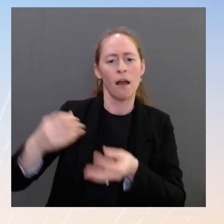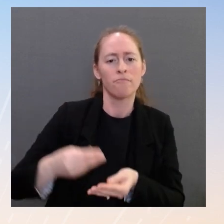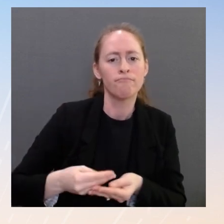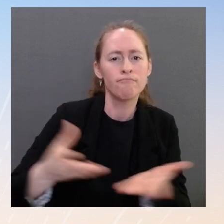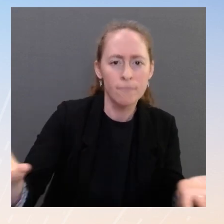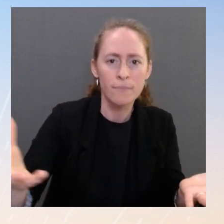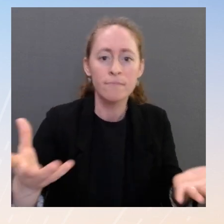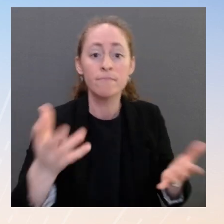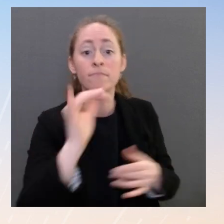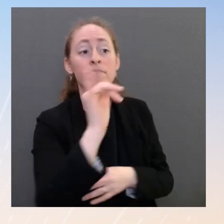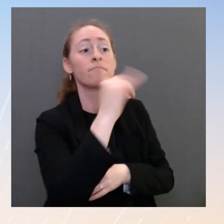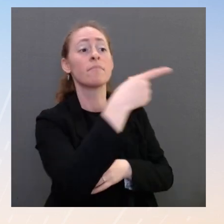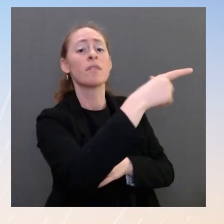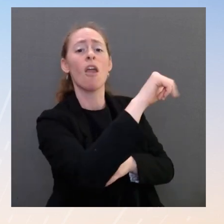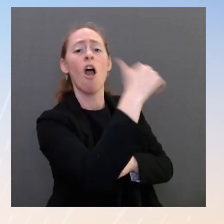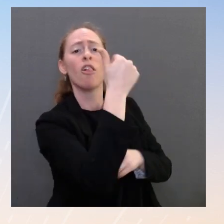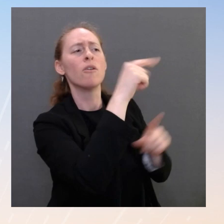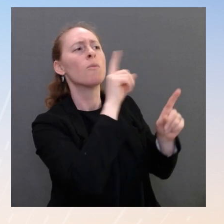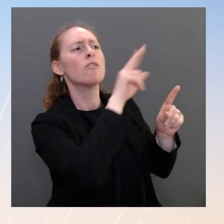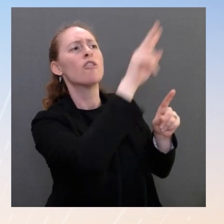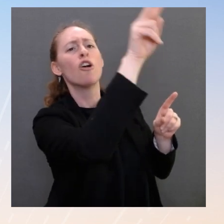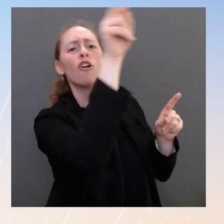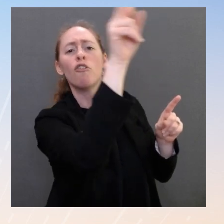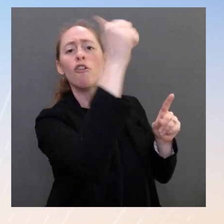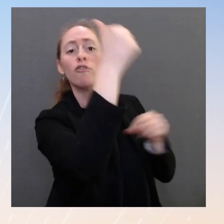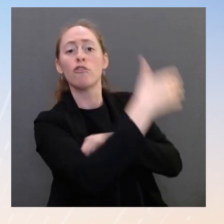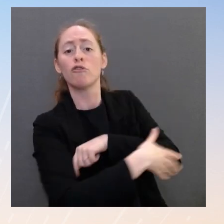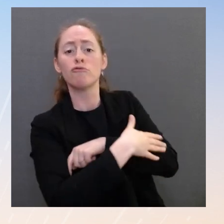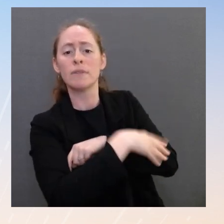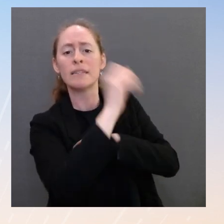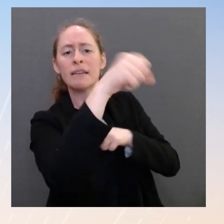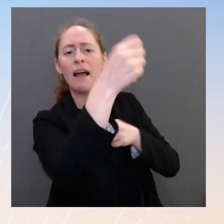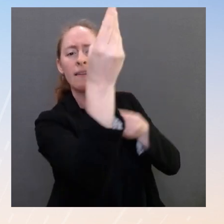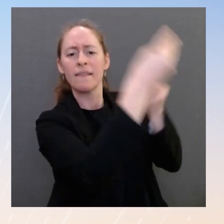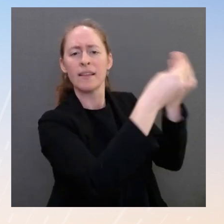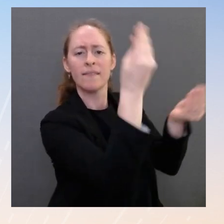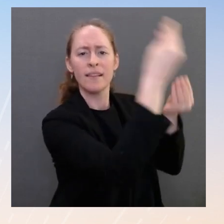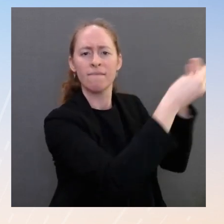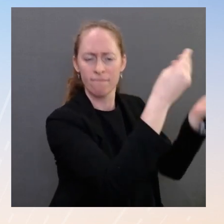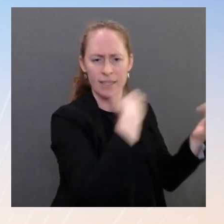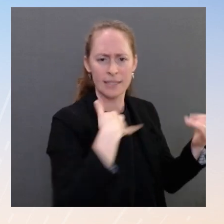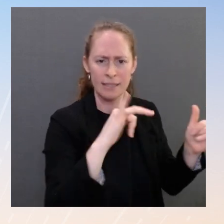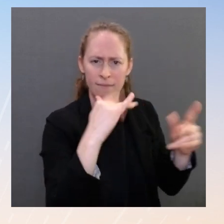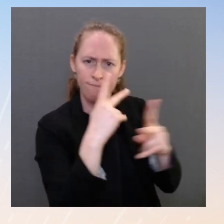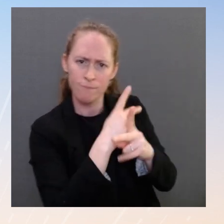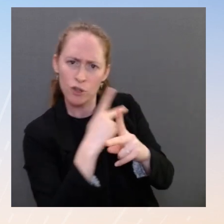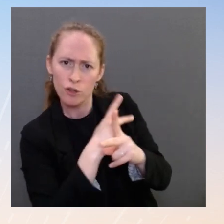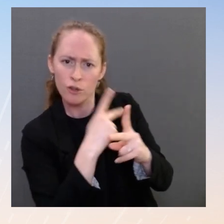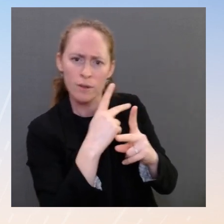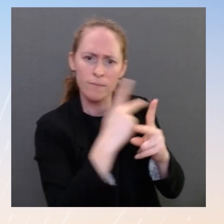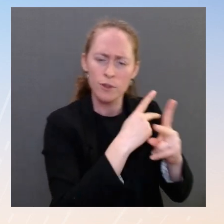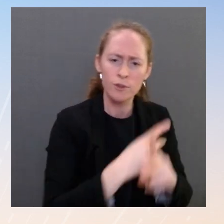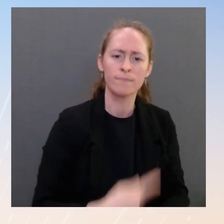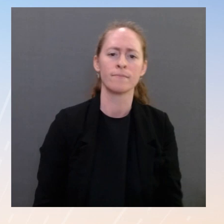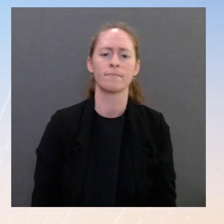So we are working and we have been working to address over the long term. We have been in touch with these leaders over the last 24 hours. And I would also note what they've said